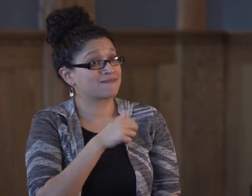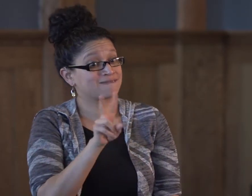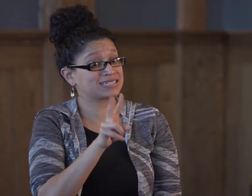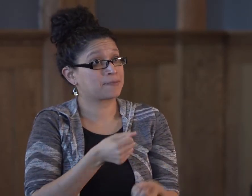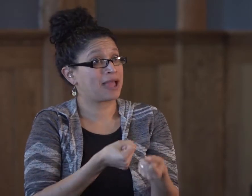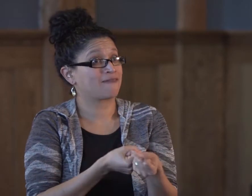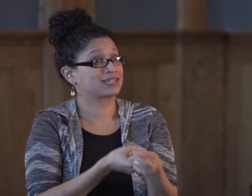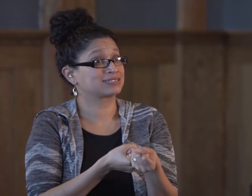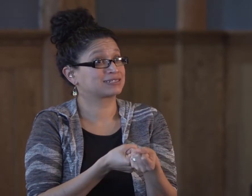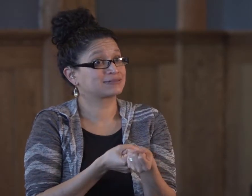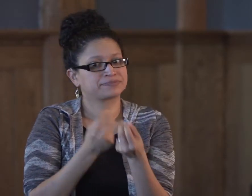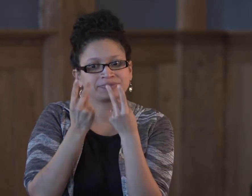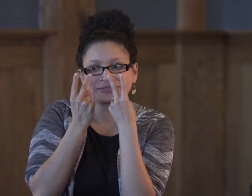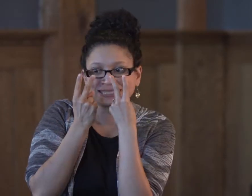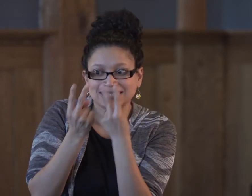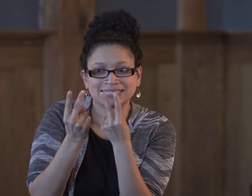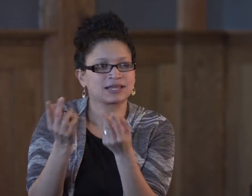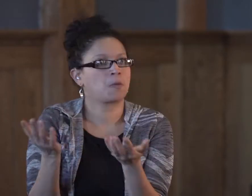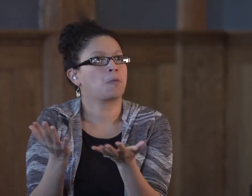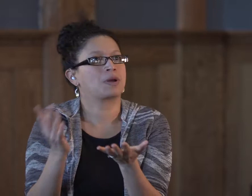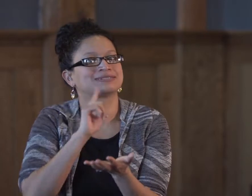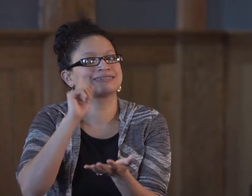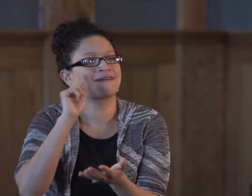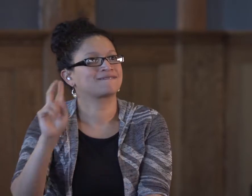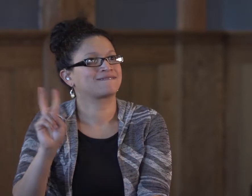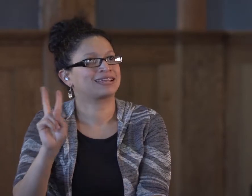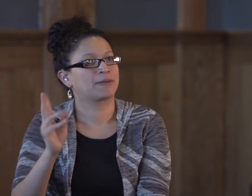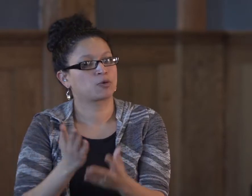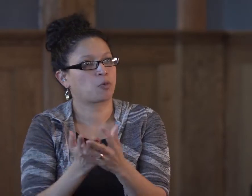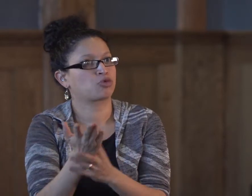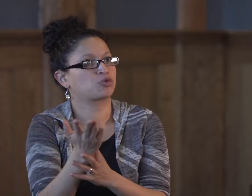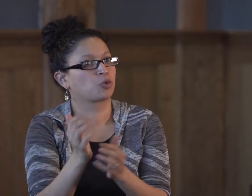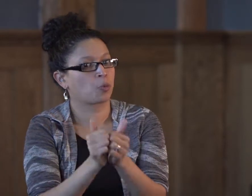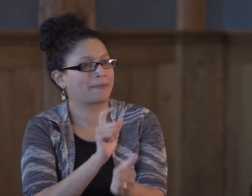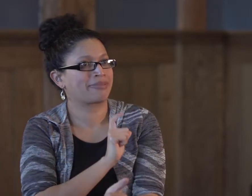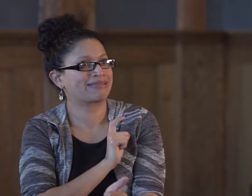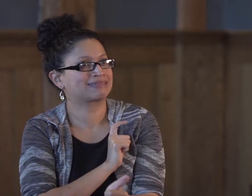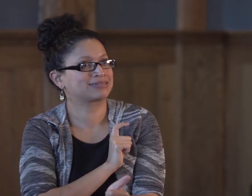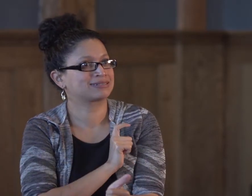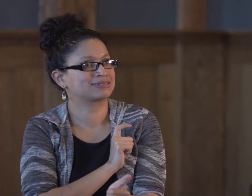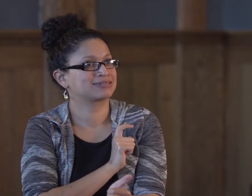then identify the Deaf person as angry or as not being willing to cooperate. And I have,